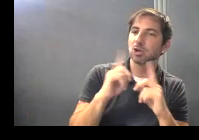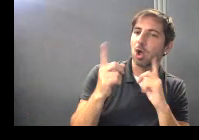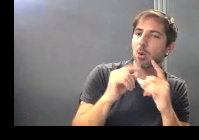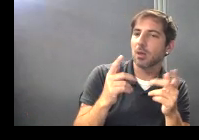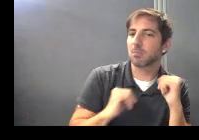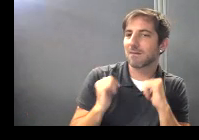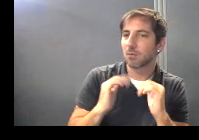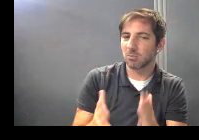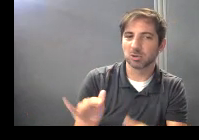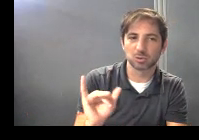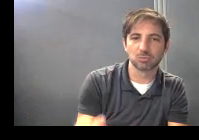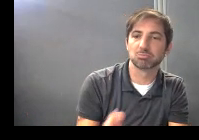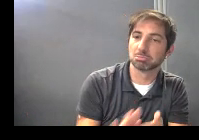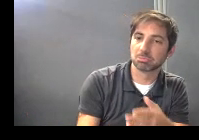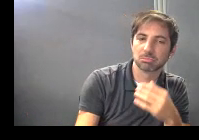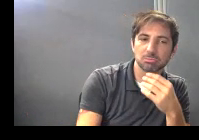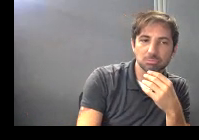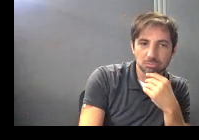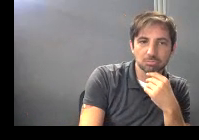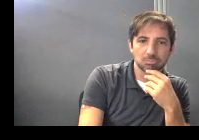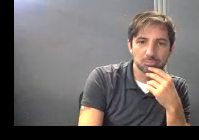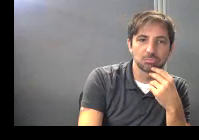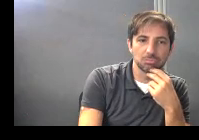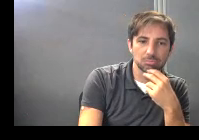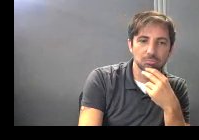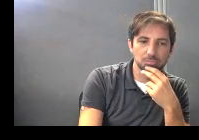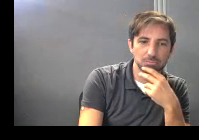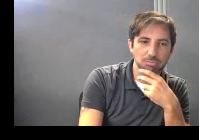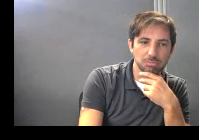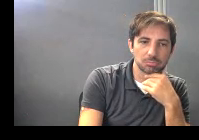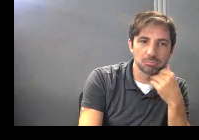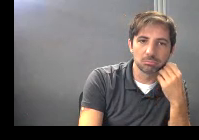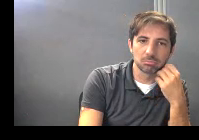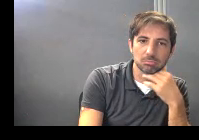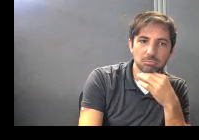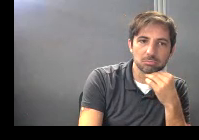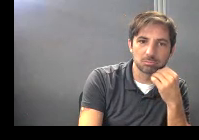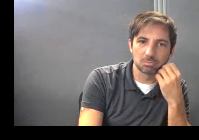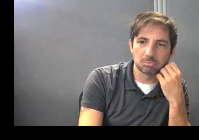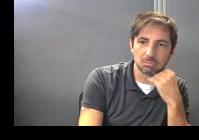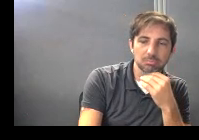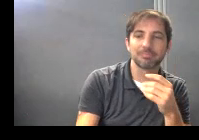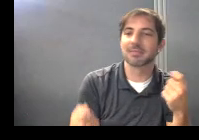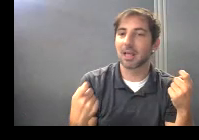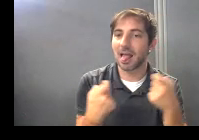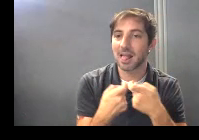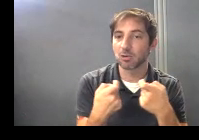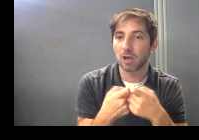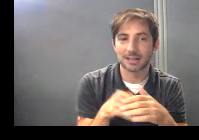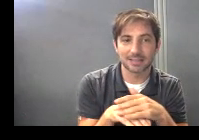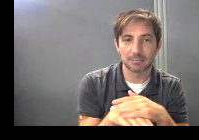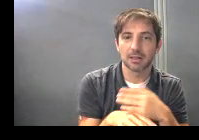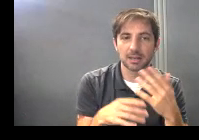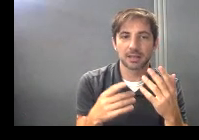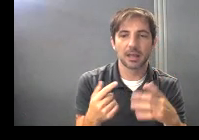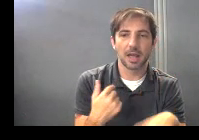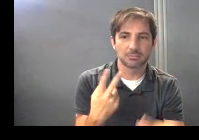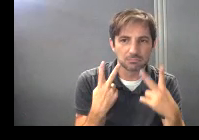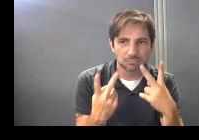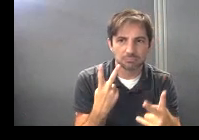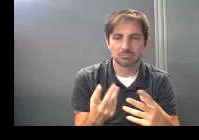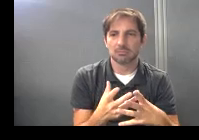ELECTRONIC ACCESSIBILITY. WE HAVE BEEN HEARING A LOT ABOUT THIS LATELY.